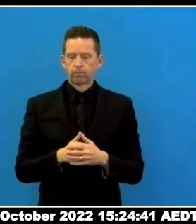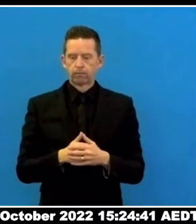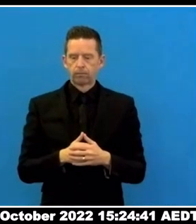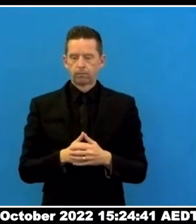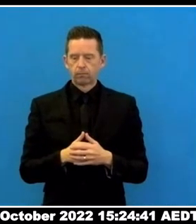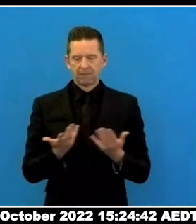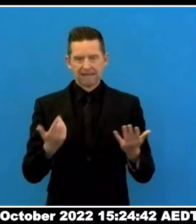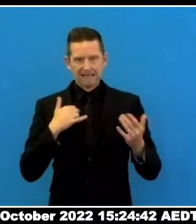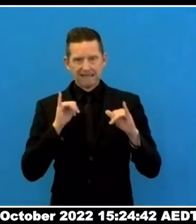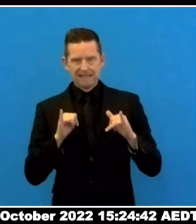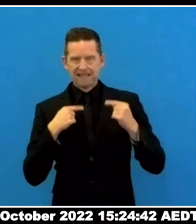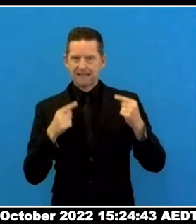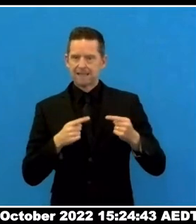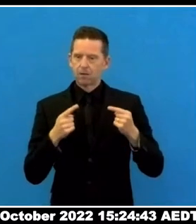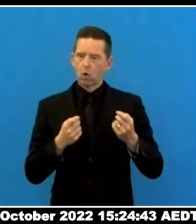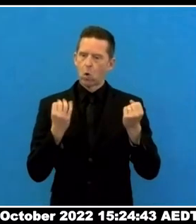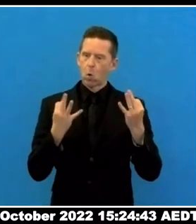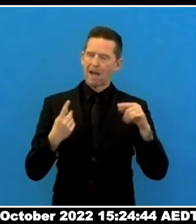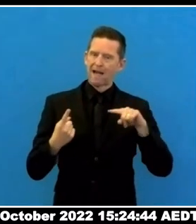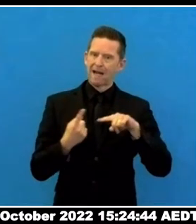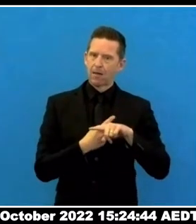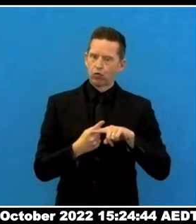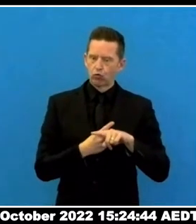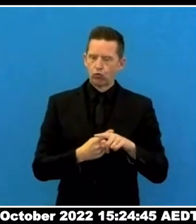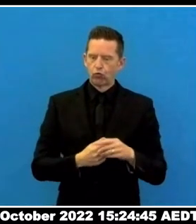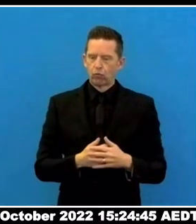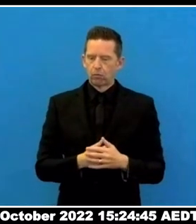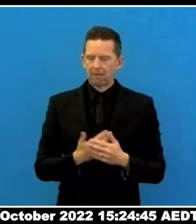and with no English we tried actually cope our with our education